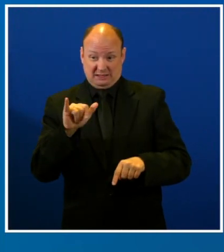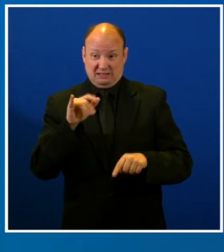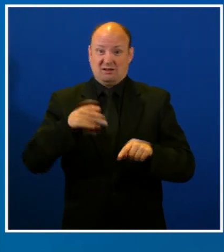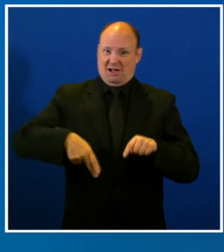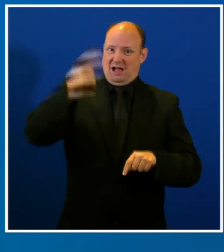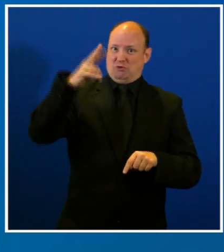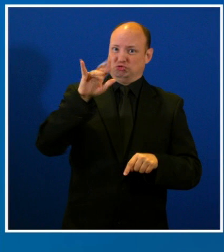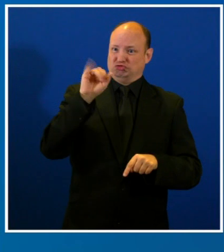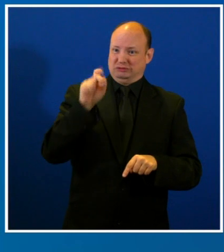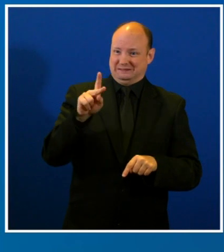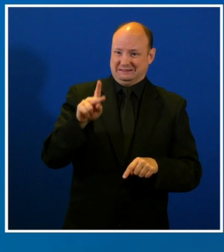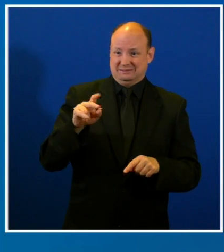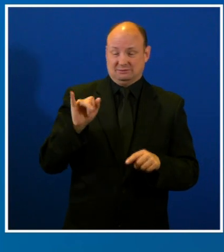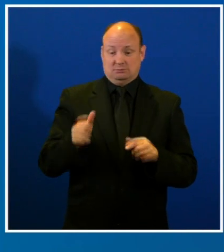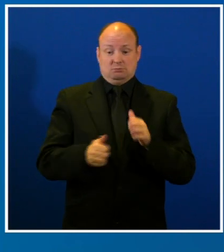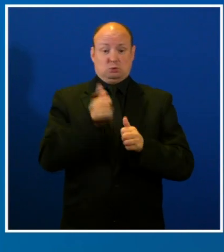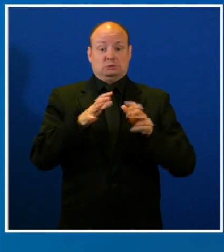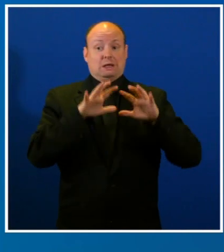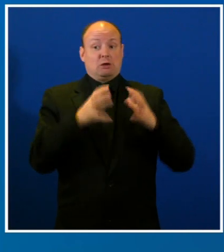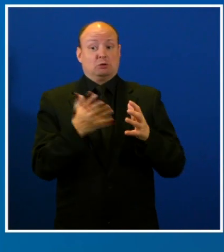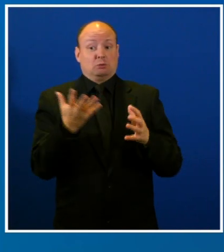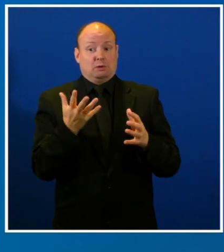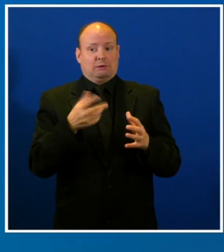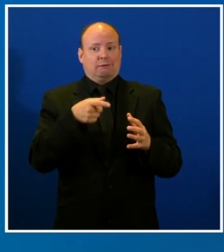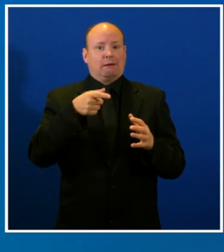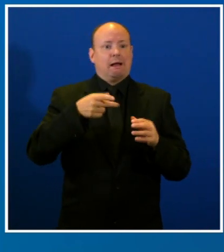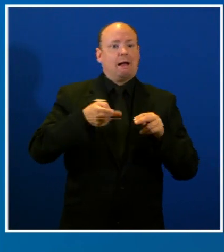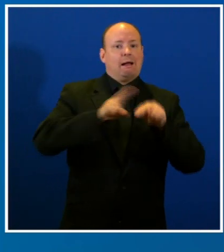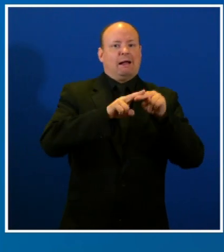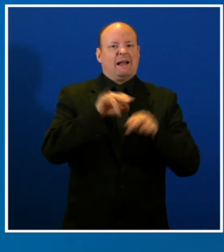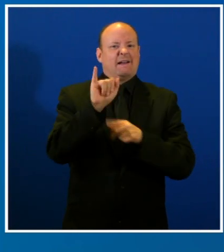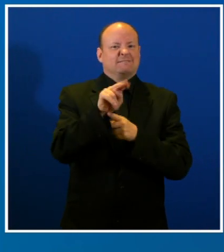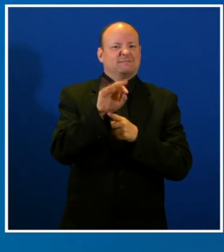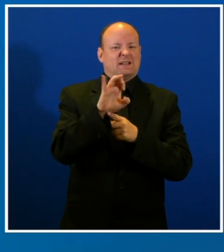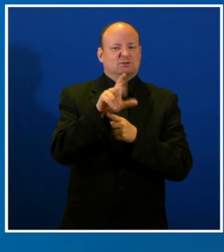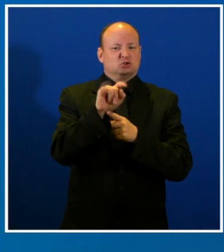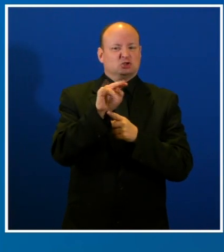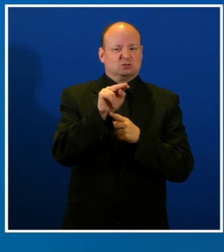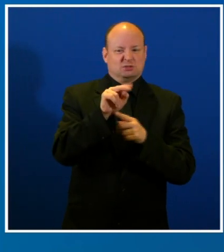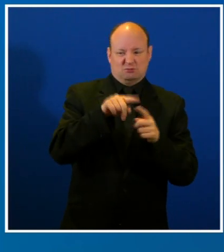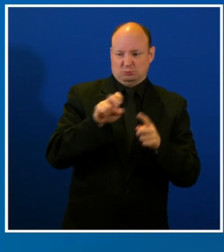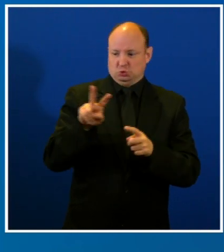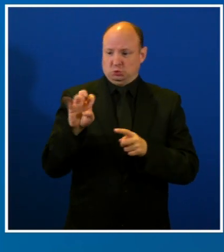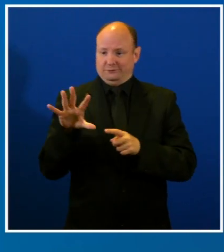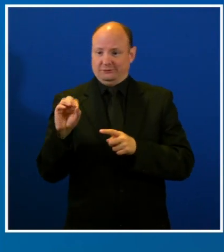with the most recent infection rate at more than 250 cases per a hundred thousand people.